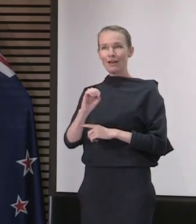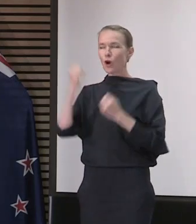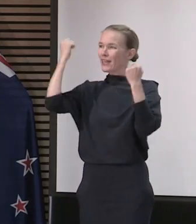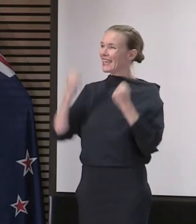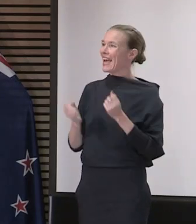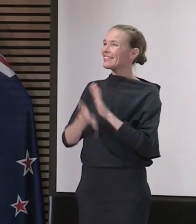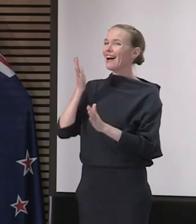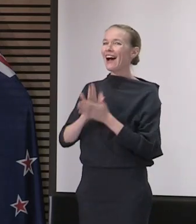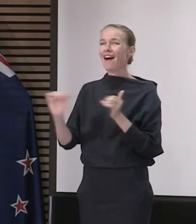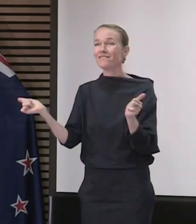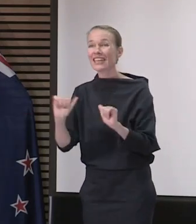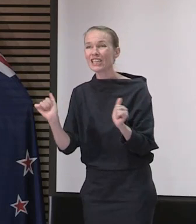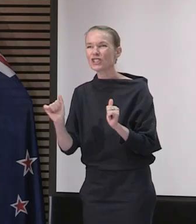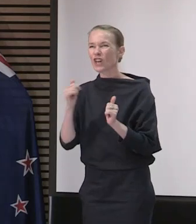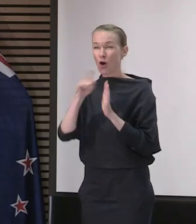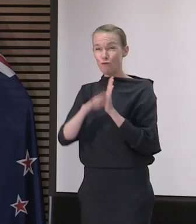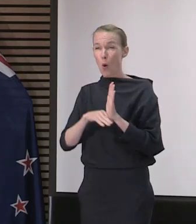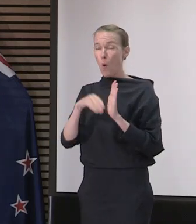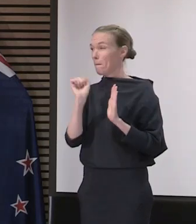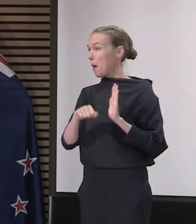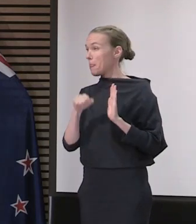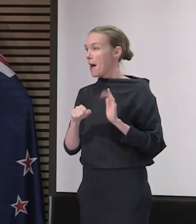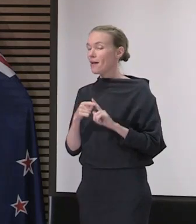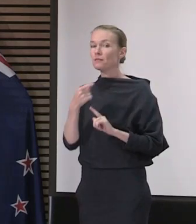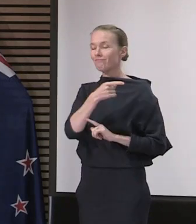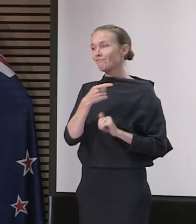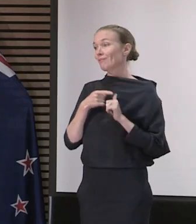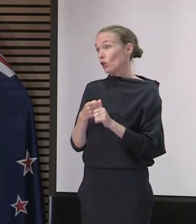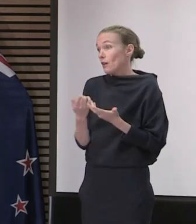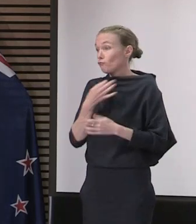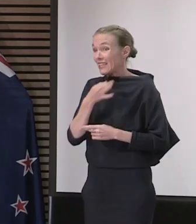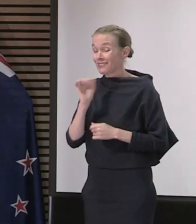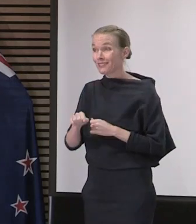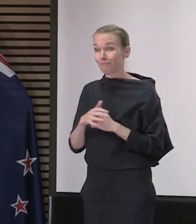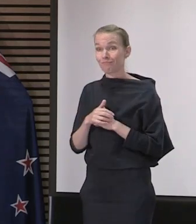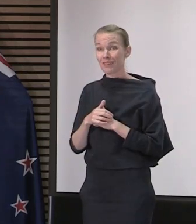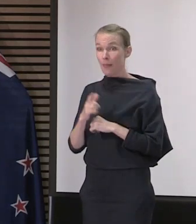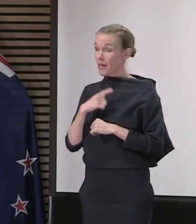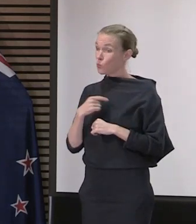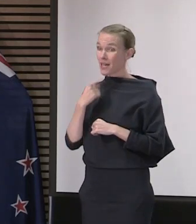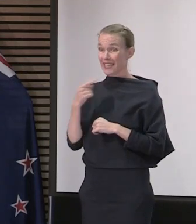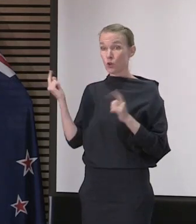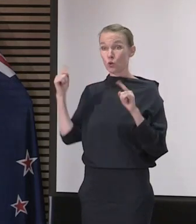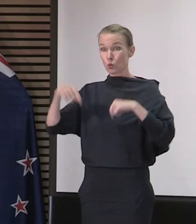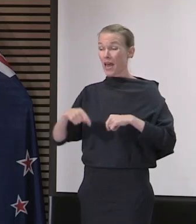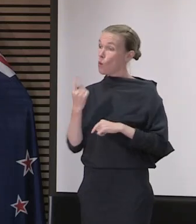celebrate the news and we are out of the woods and breached the guidelines. That is a risk and I have